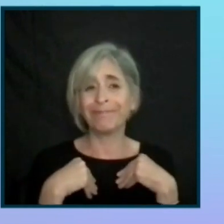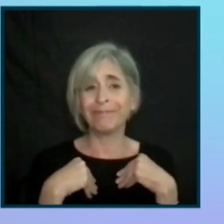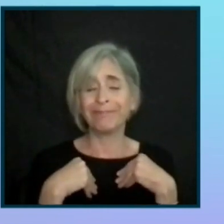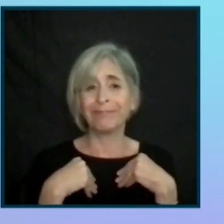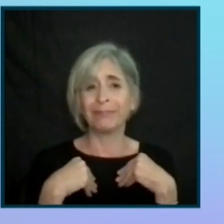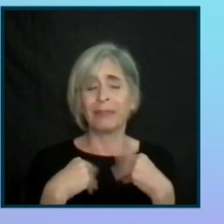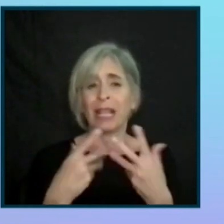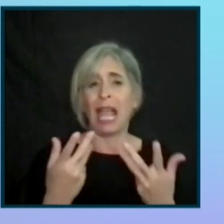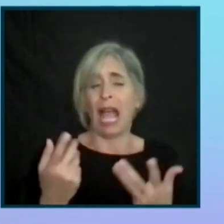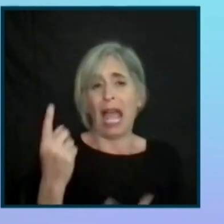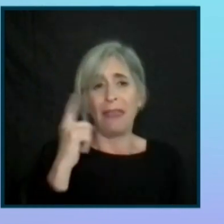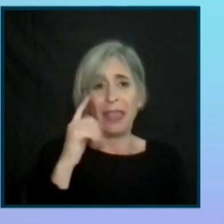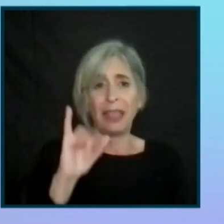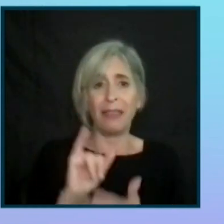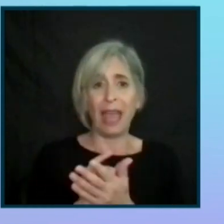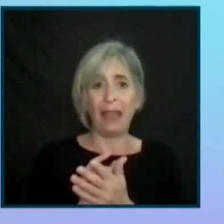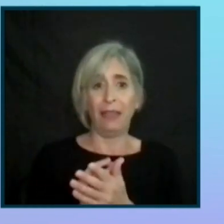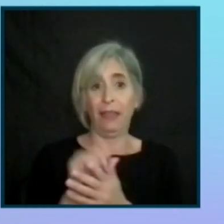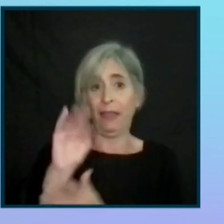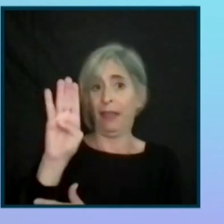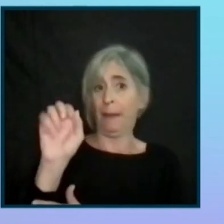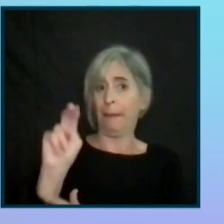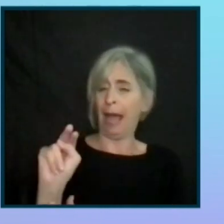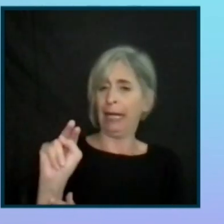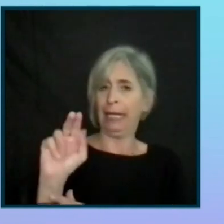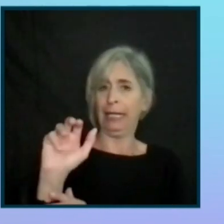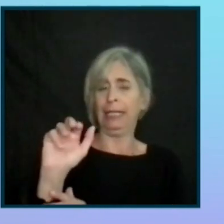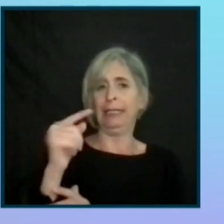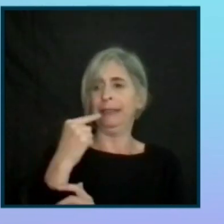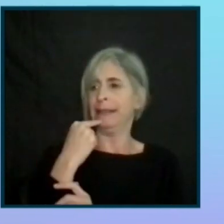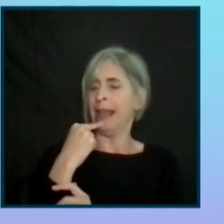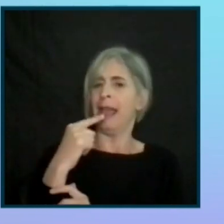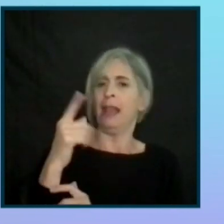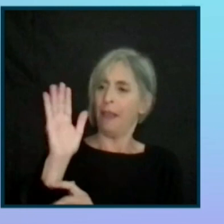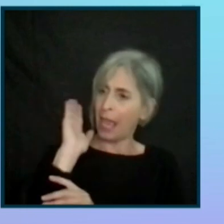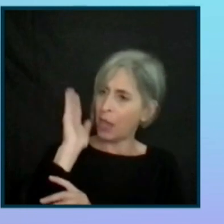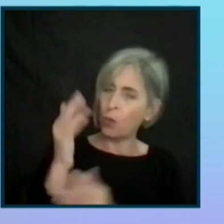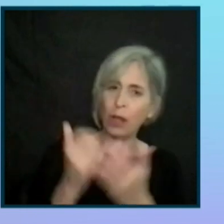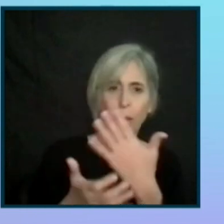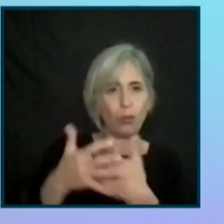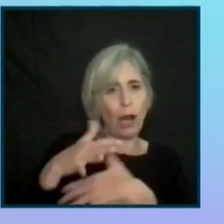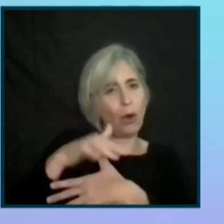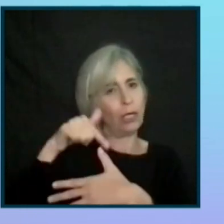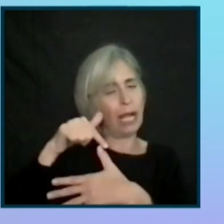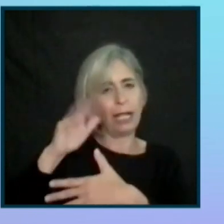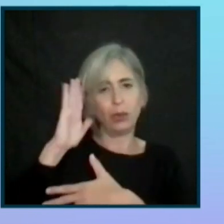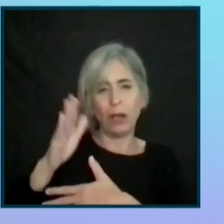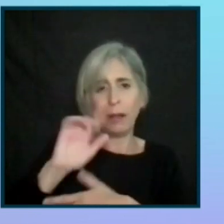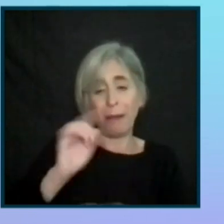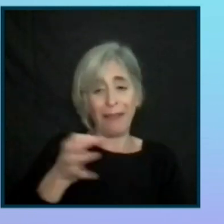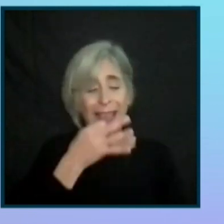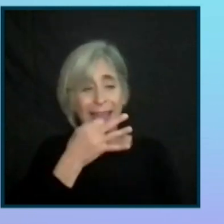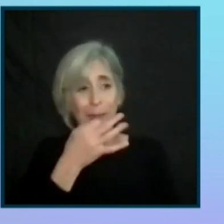And the Biden administration has said coming in that they are going to prioritize it. But the experts are saying that it's not gonna happen